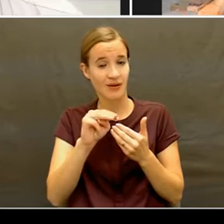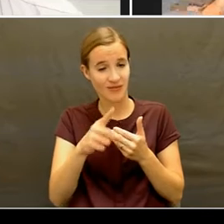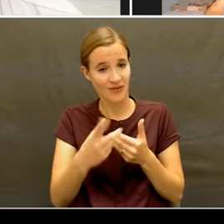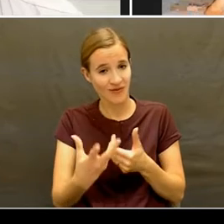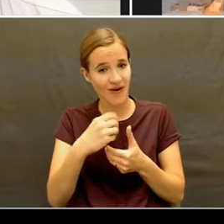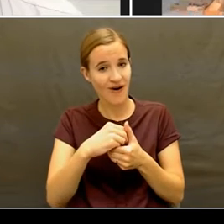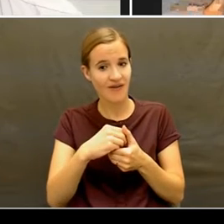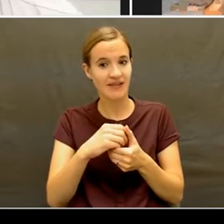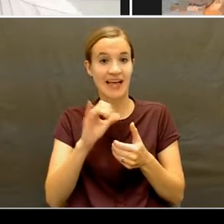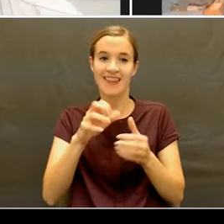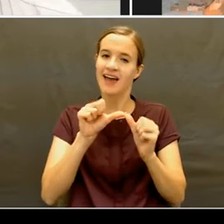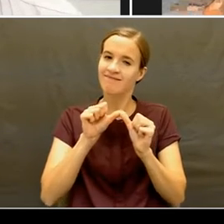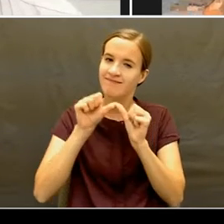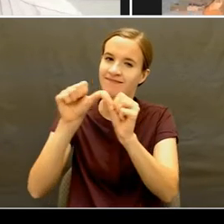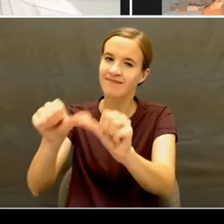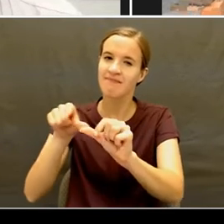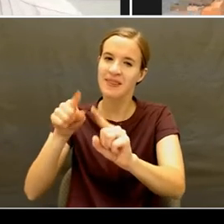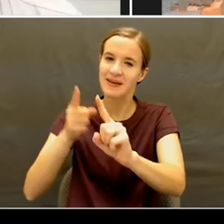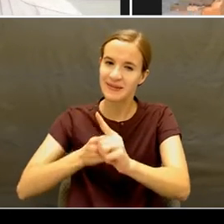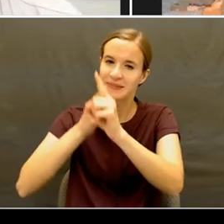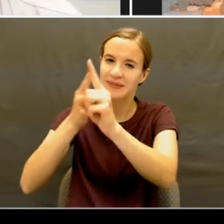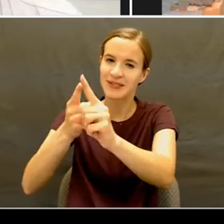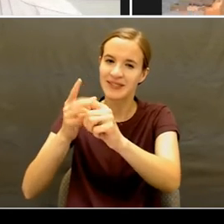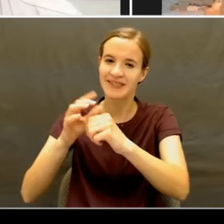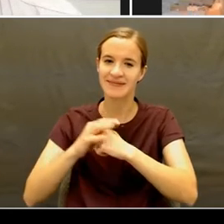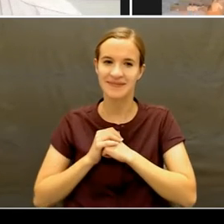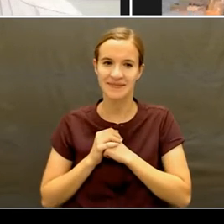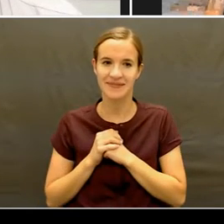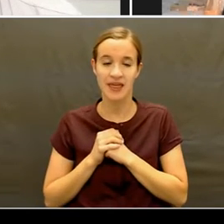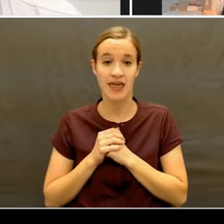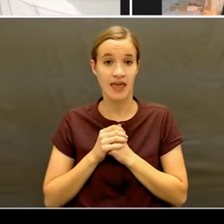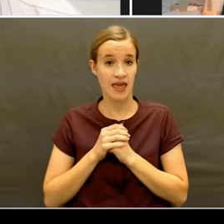kind of carries on as is with a lot of excitement. Now, in fact, you mentioned it when we first